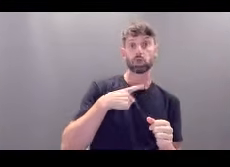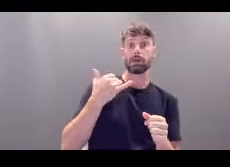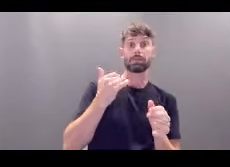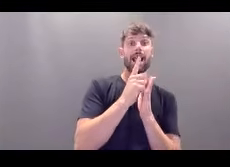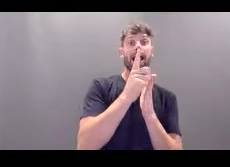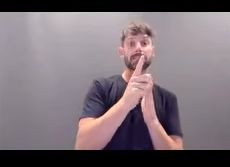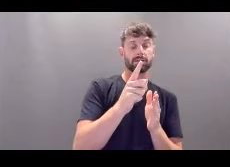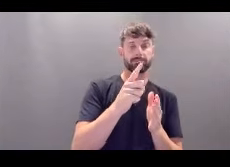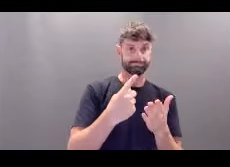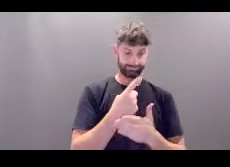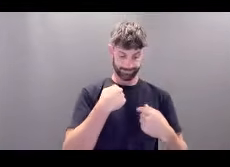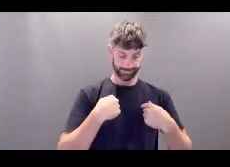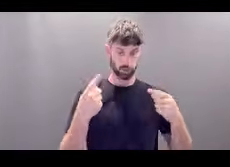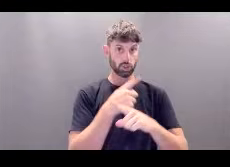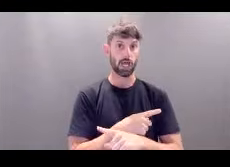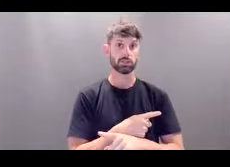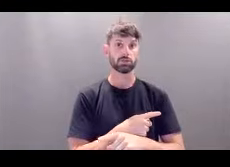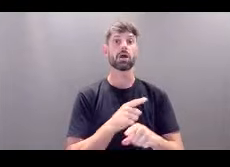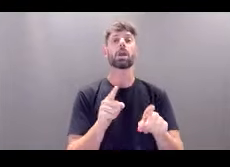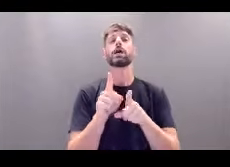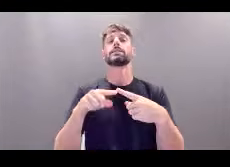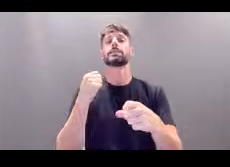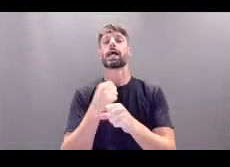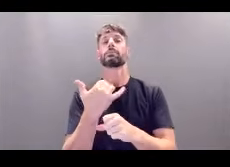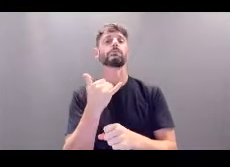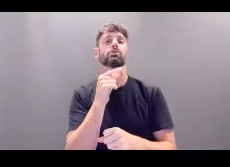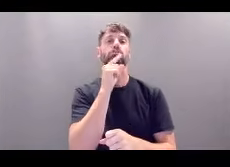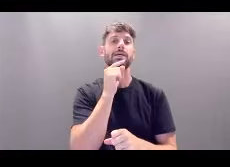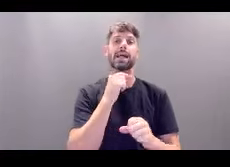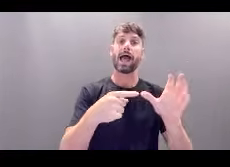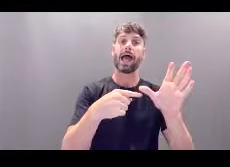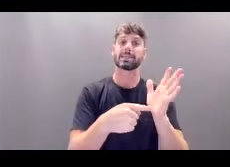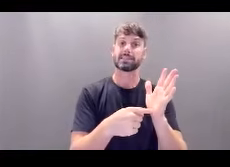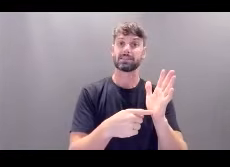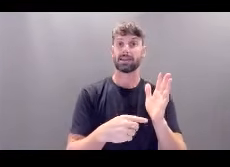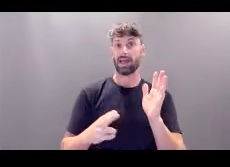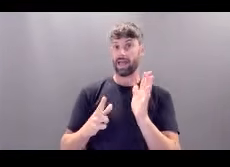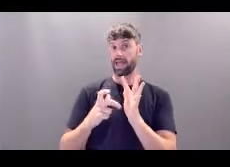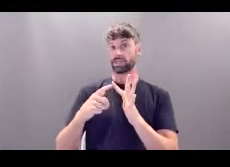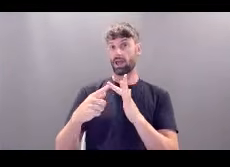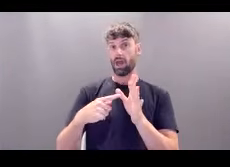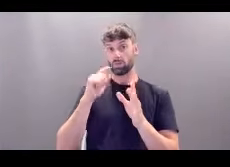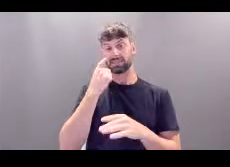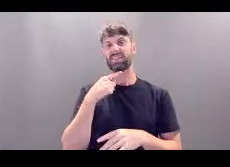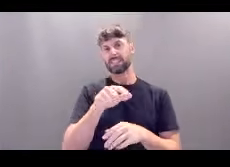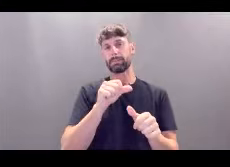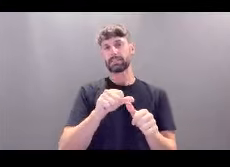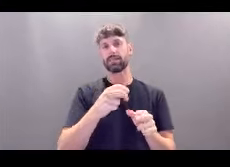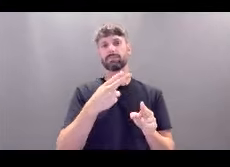For example, we may consider that renting AT is better value for money for a child, where the child is likely to